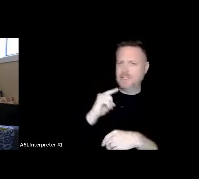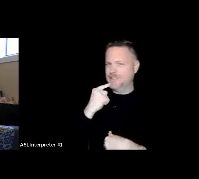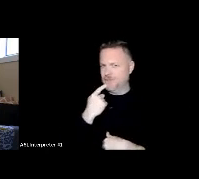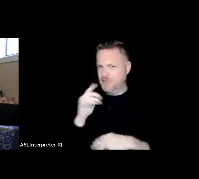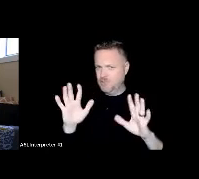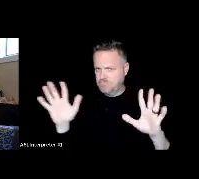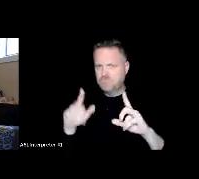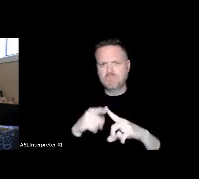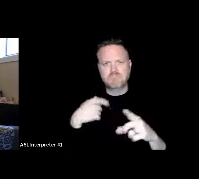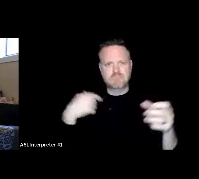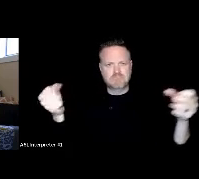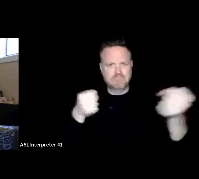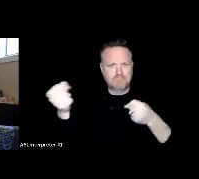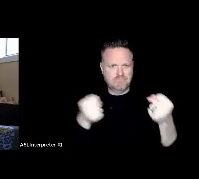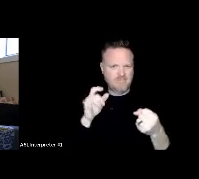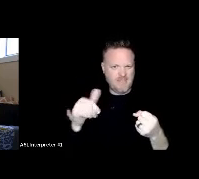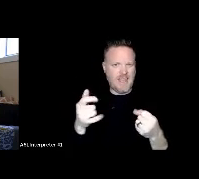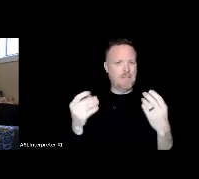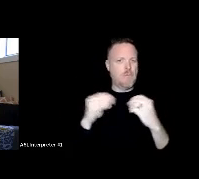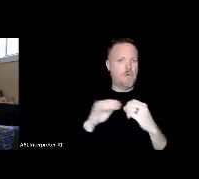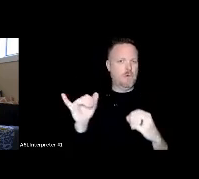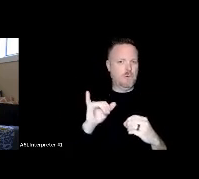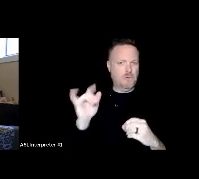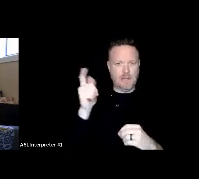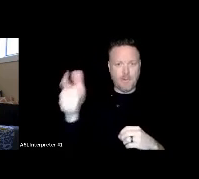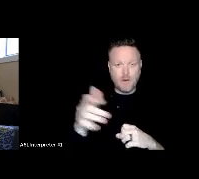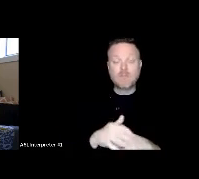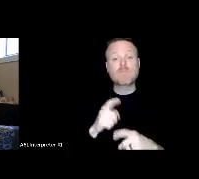in a little bit of that a little bit later as well. But the composition of the concussion